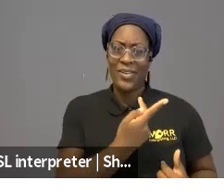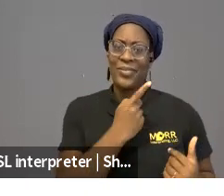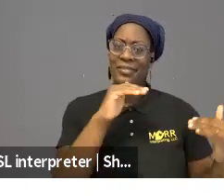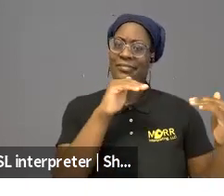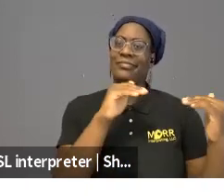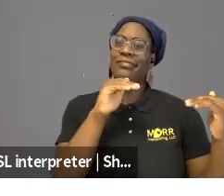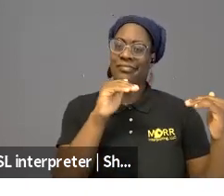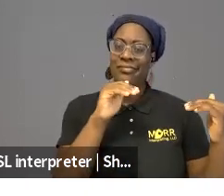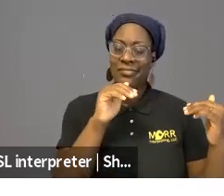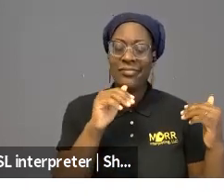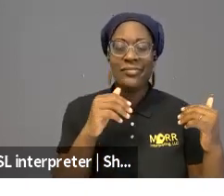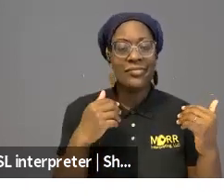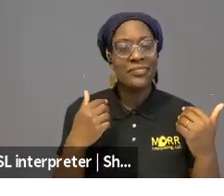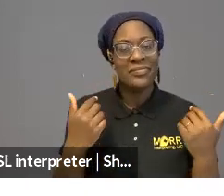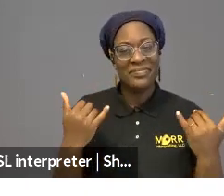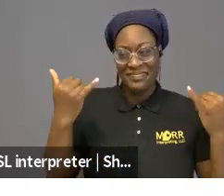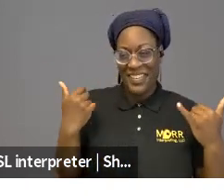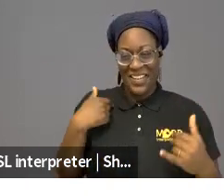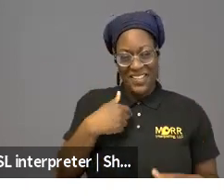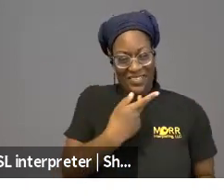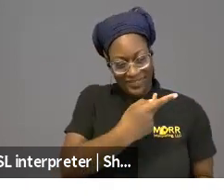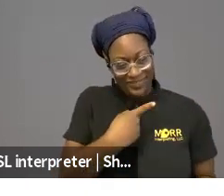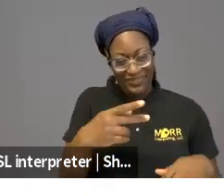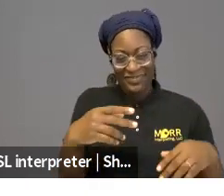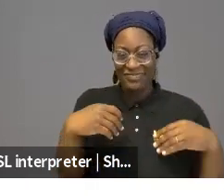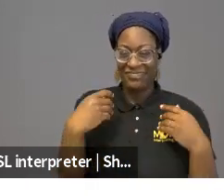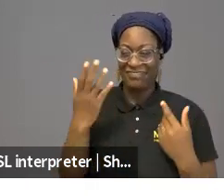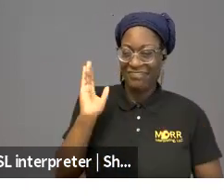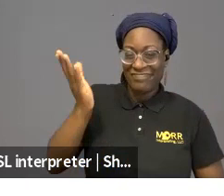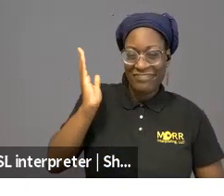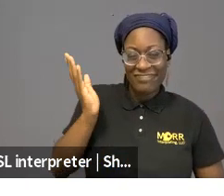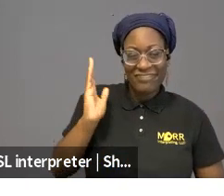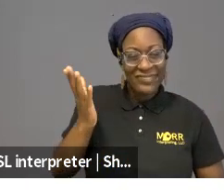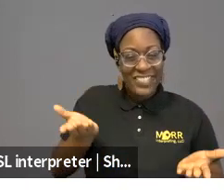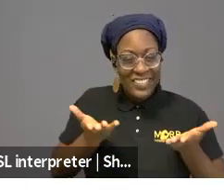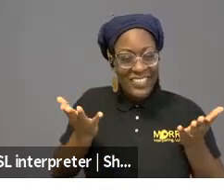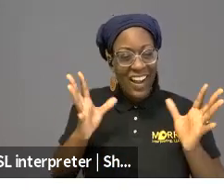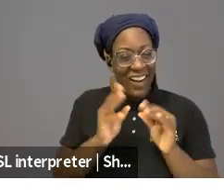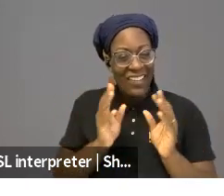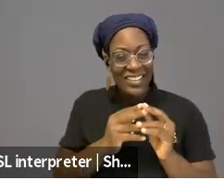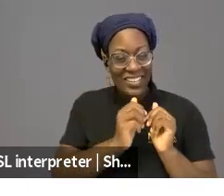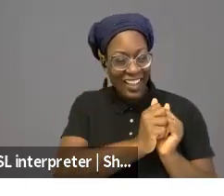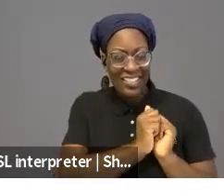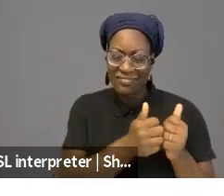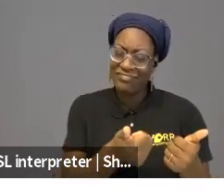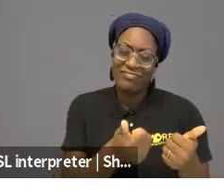as we are doing right now. In my actual department, I'm part of a two-person admin team.